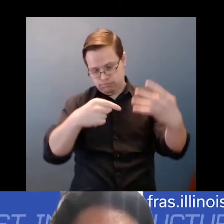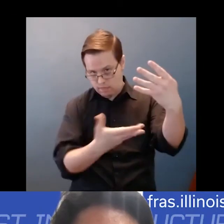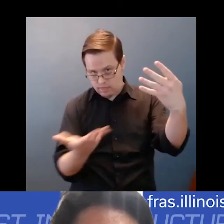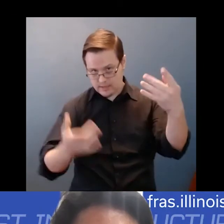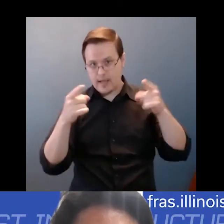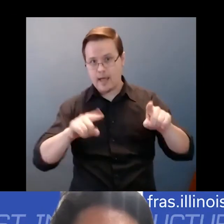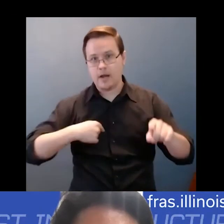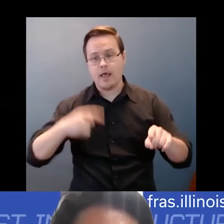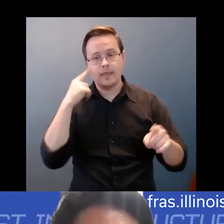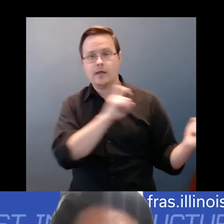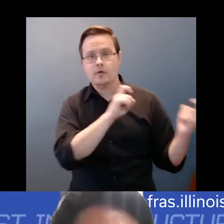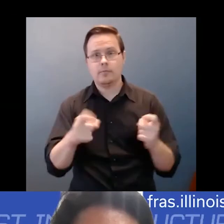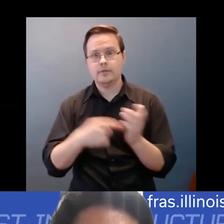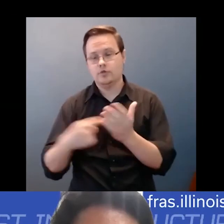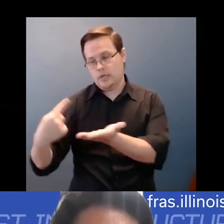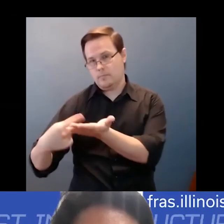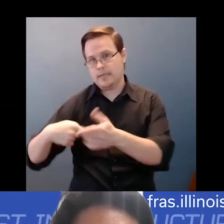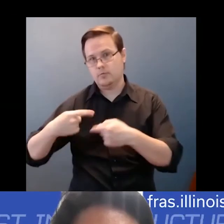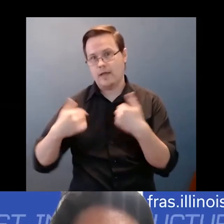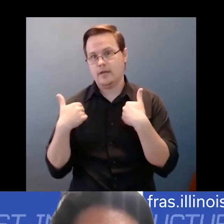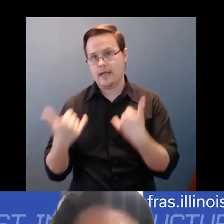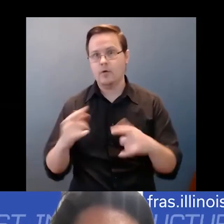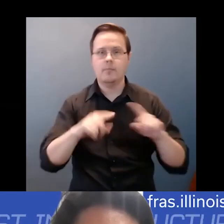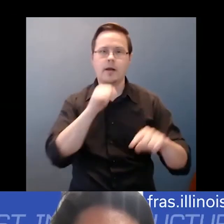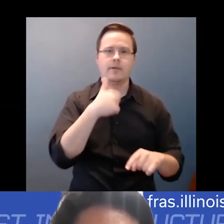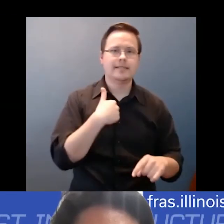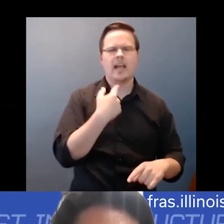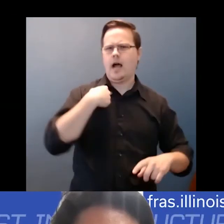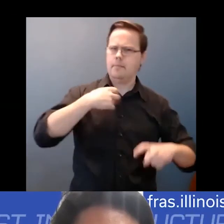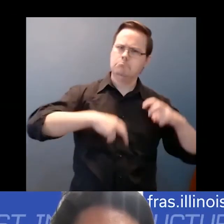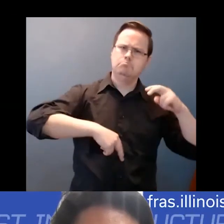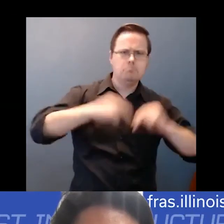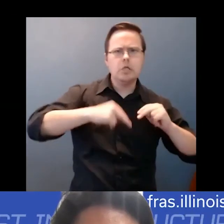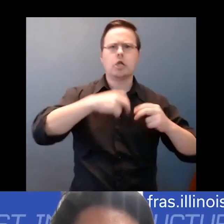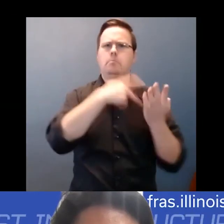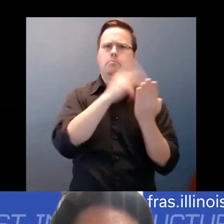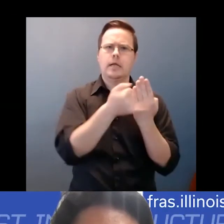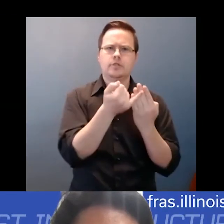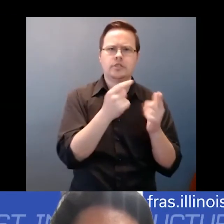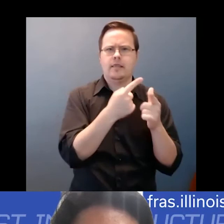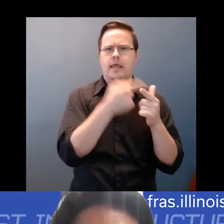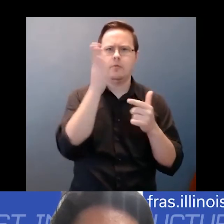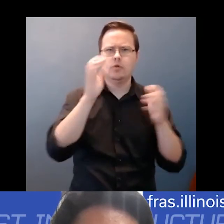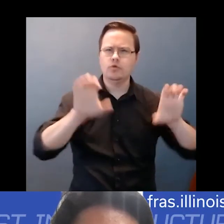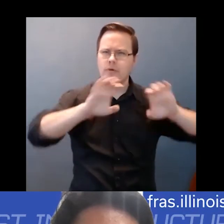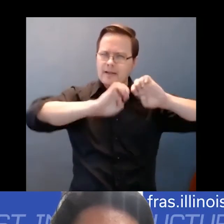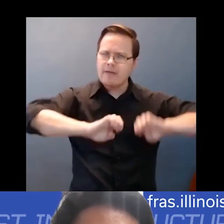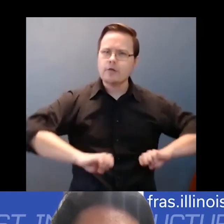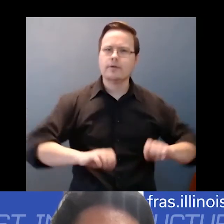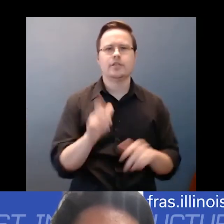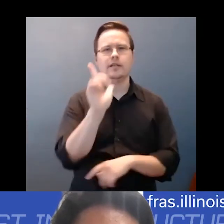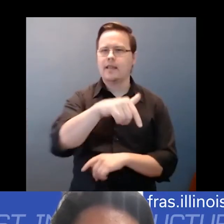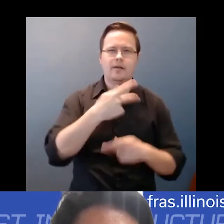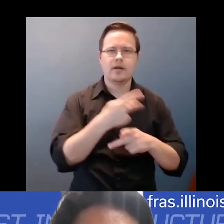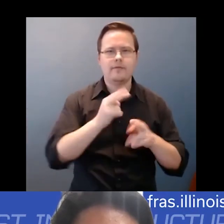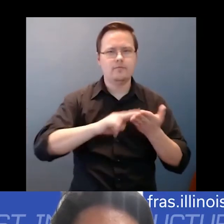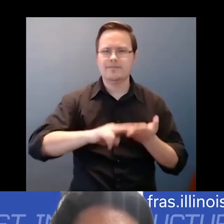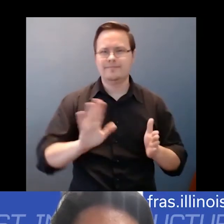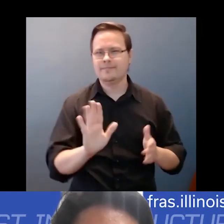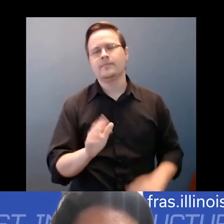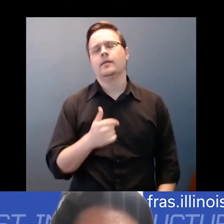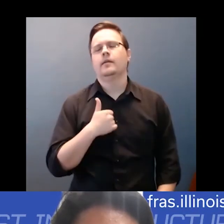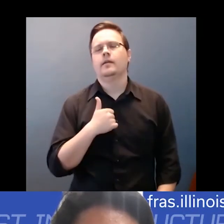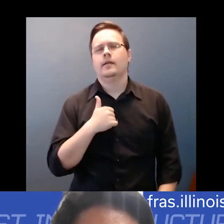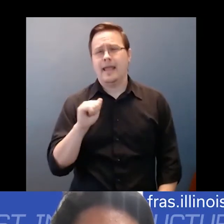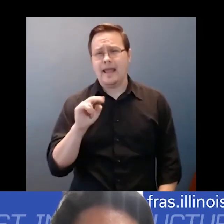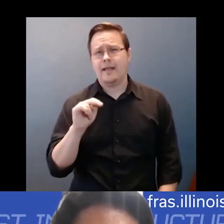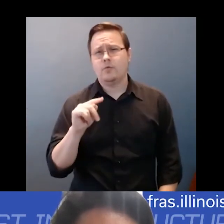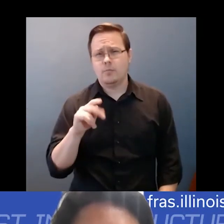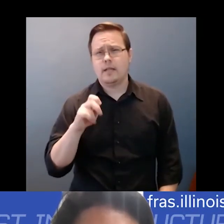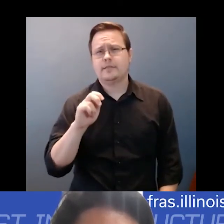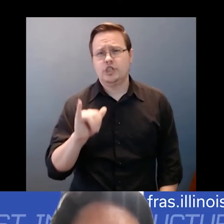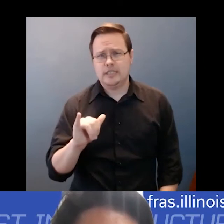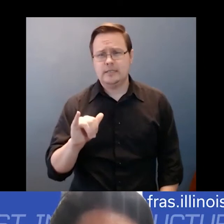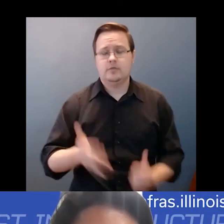Here are things that happen that I think are a contribution to the debates that we're having but I don't do that like I'm constructing a project, so that I can then do an evaluation of it later kind of research, and in some ways anthropology was like